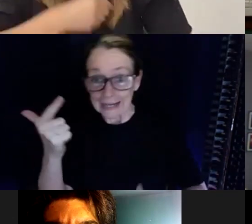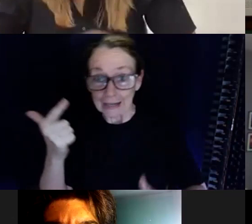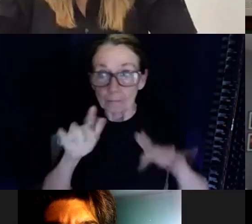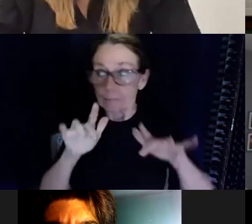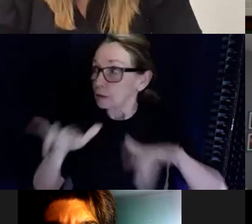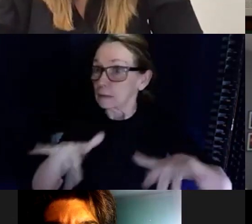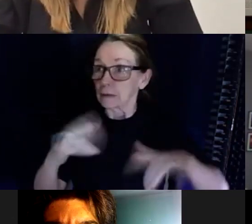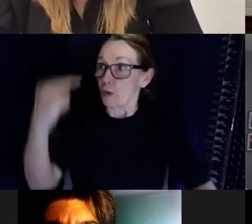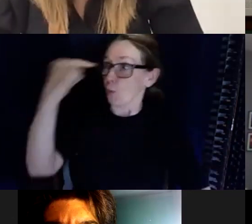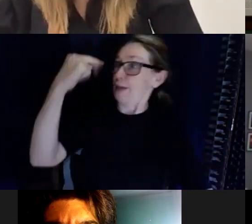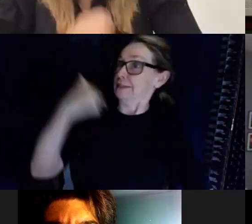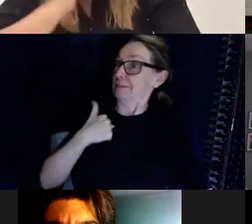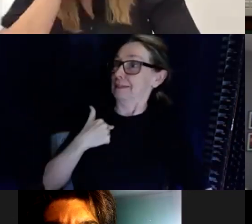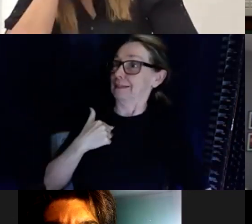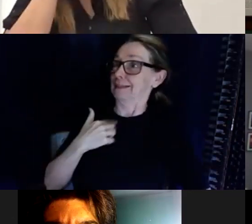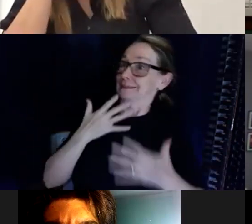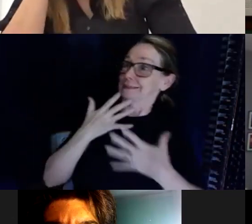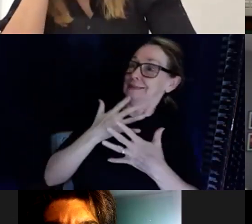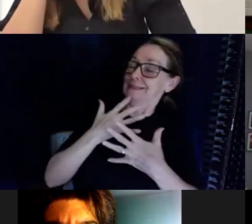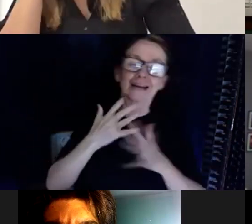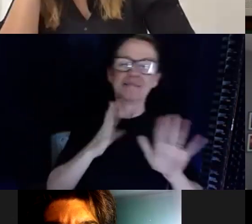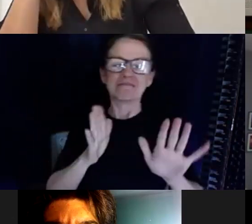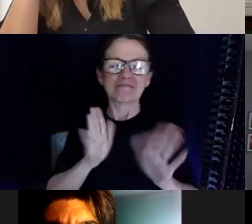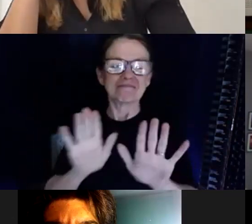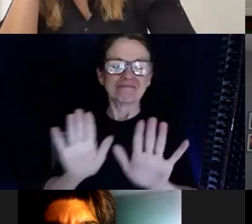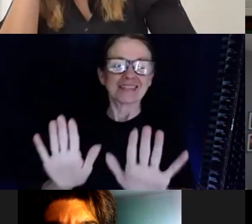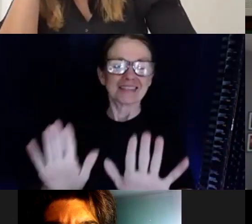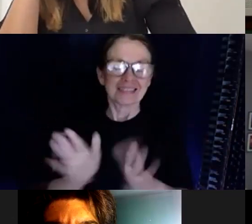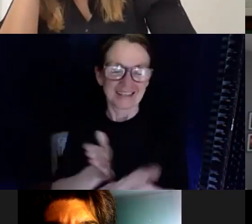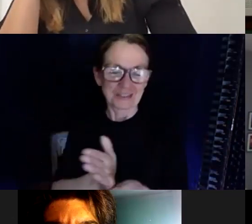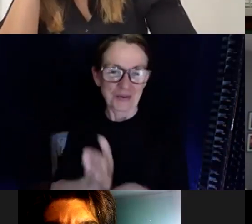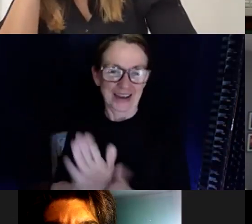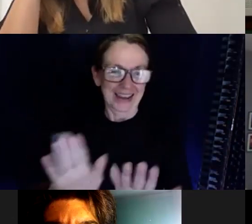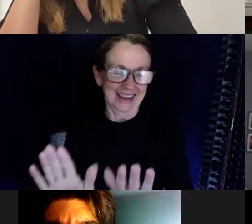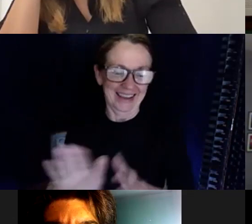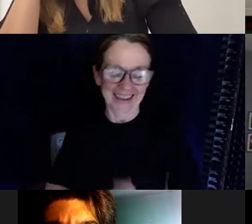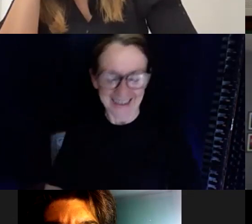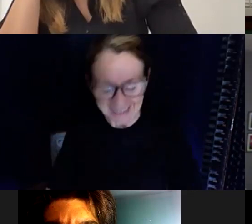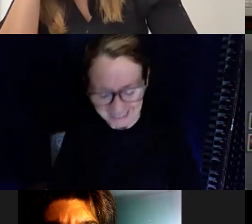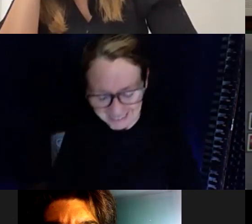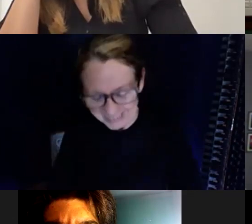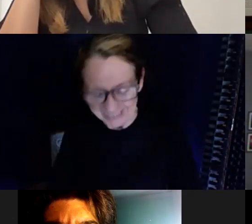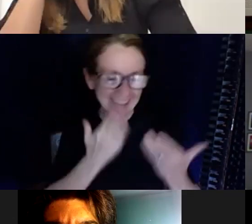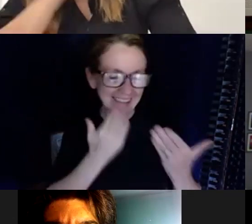I WASN'T SURE. I'M BEING RECORDED, TOO, SO THEY'RE WATCHING ME. IT'S OKAY.